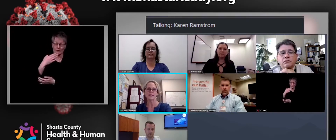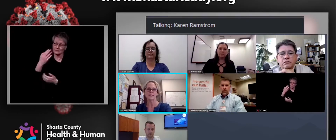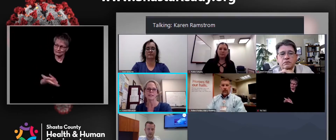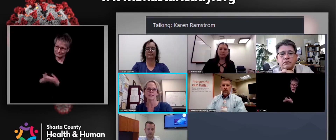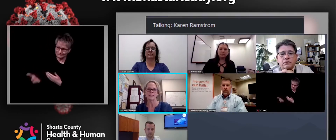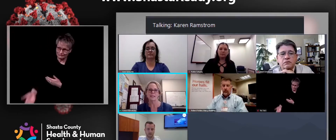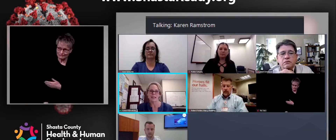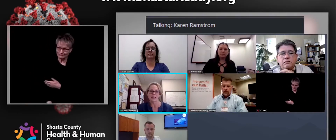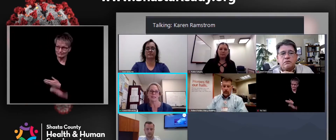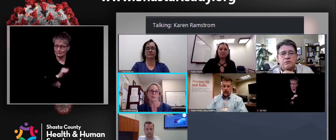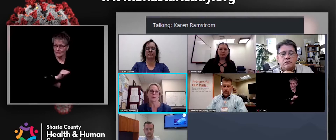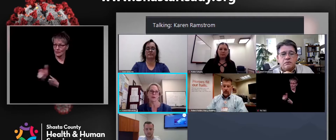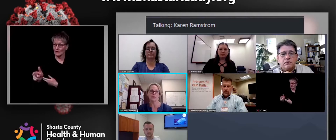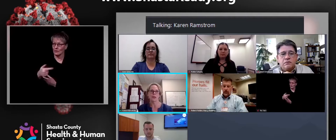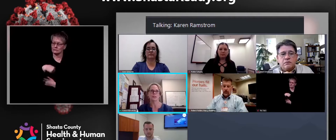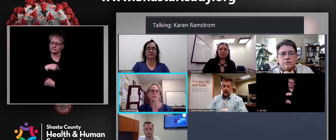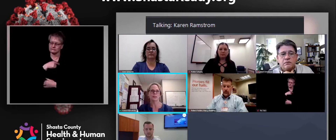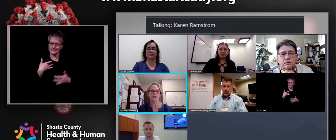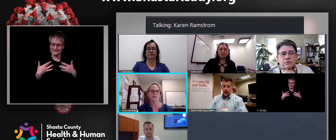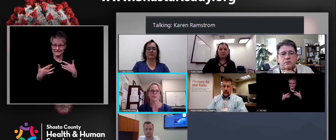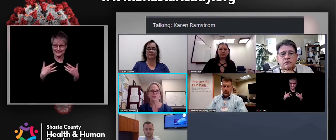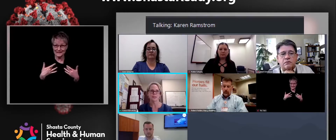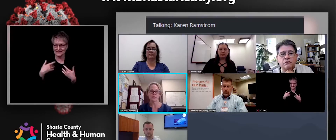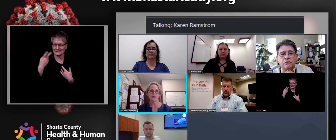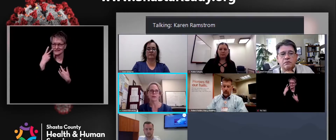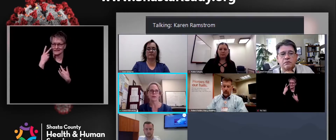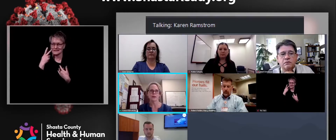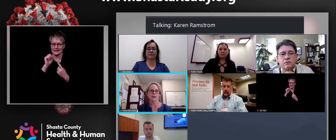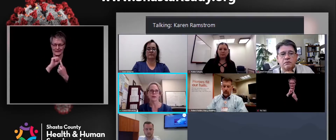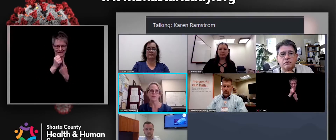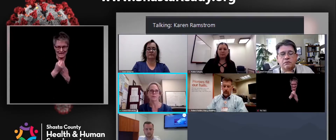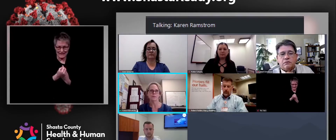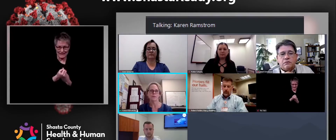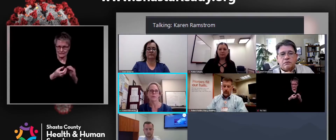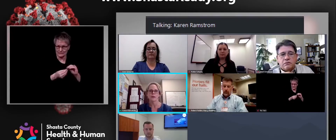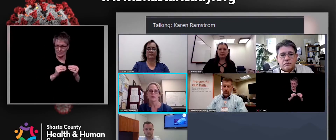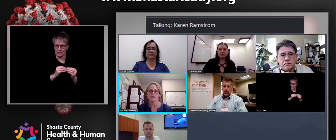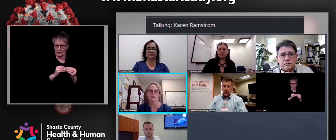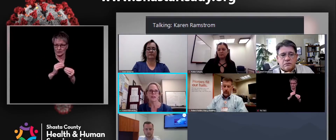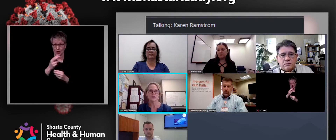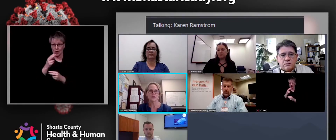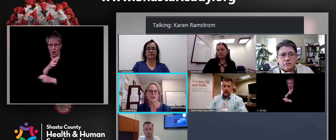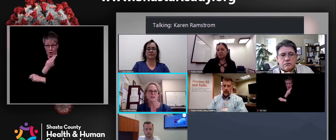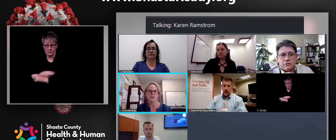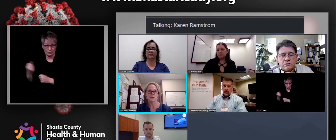all really excited to see the case numbers and hospitalizations down. So that's great